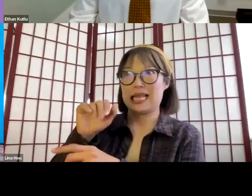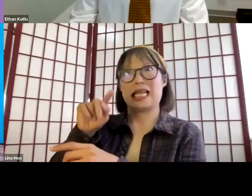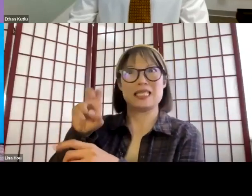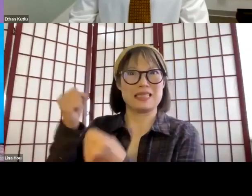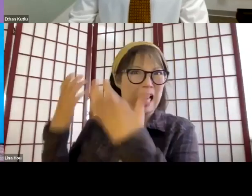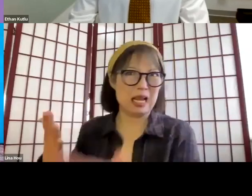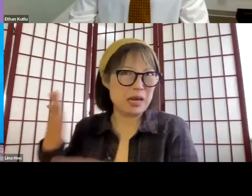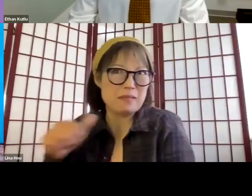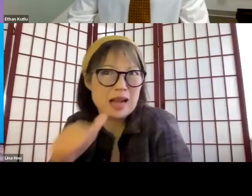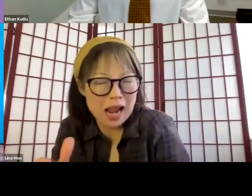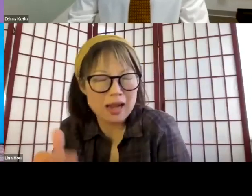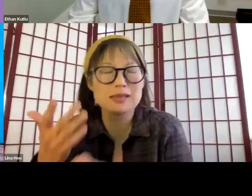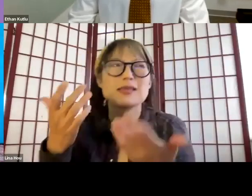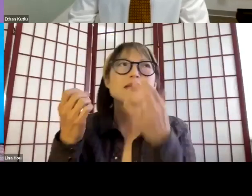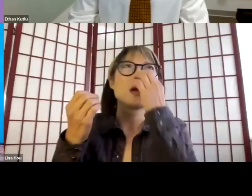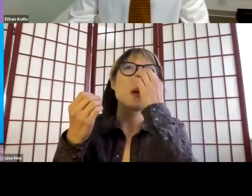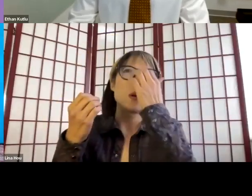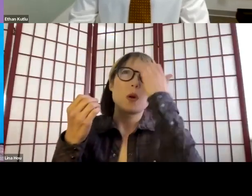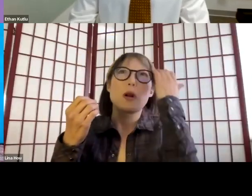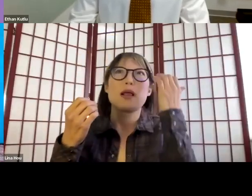So some don't have native signer exposure.